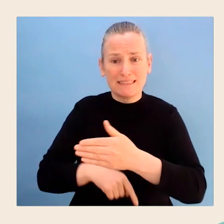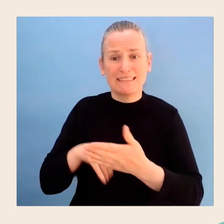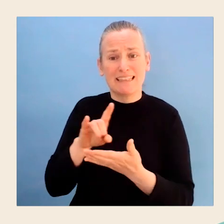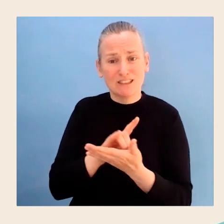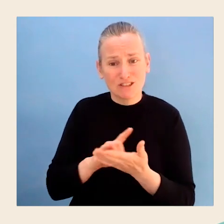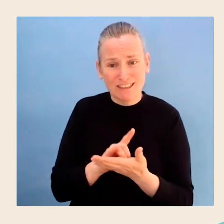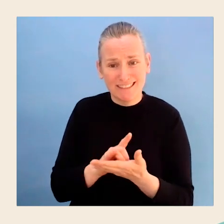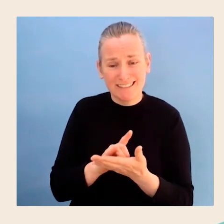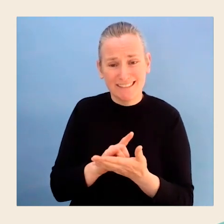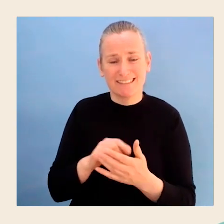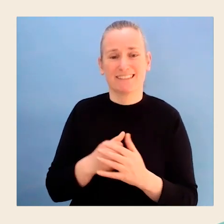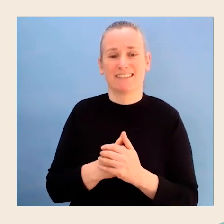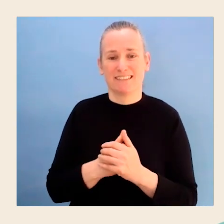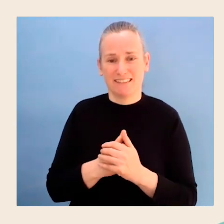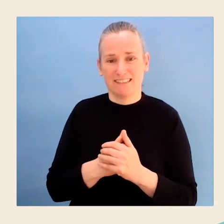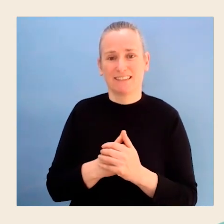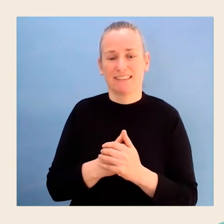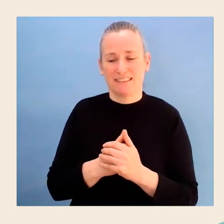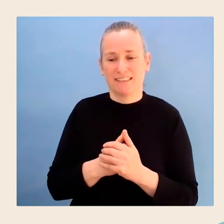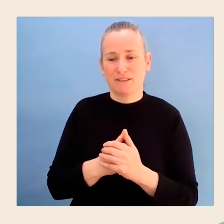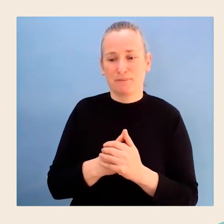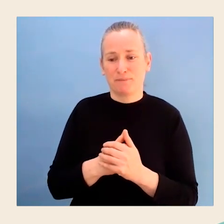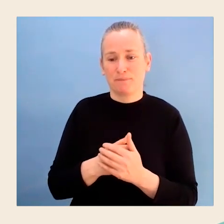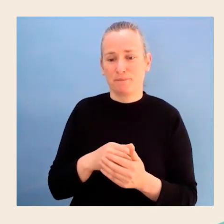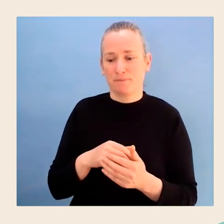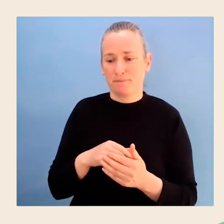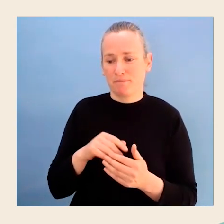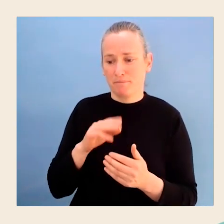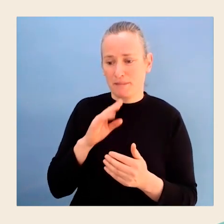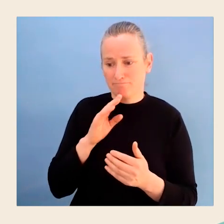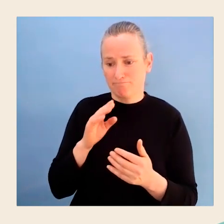And this is a direct call back to history, right?